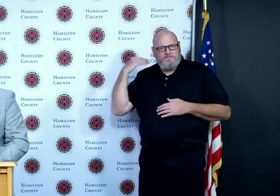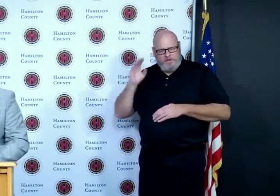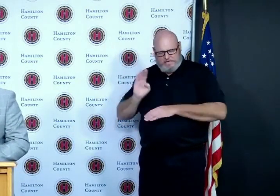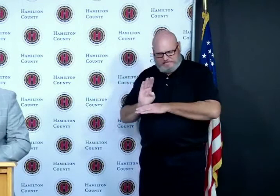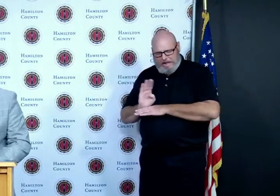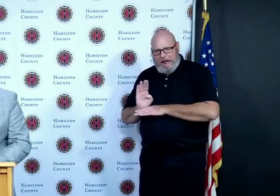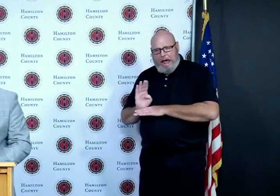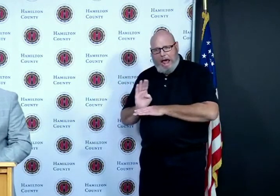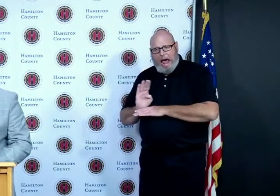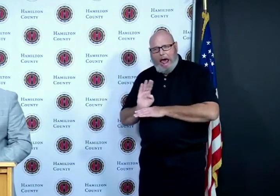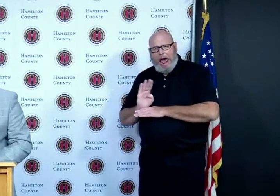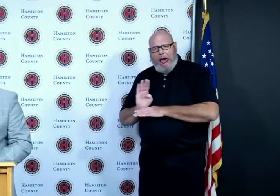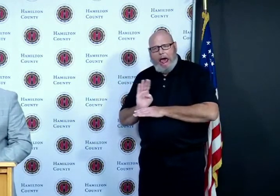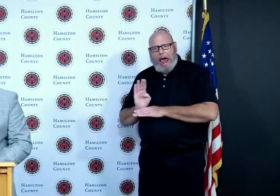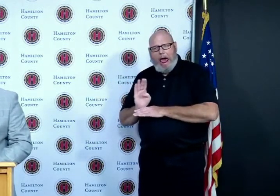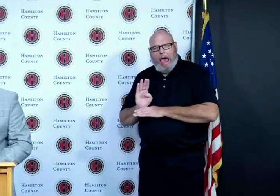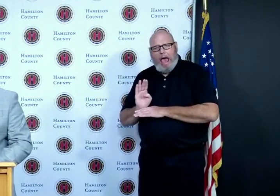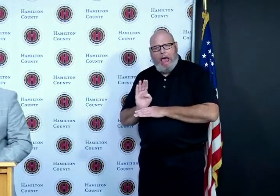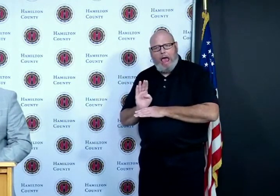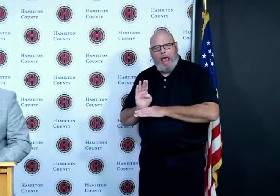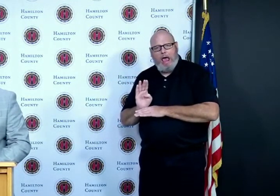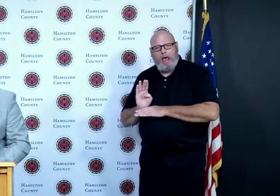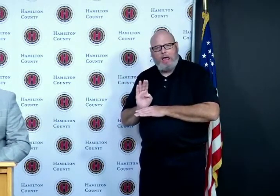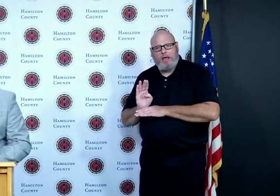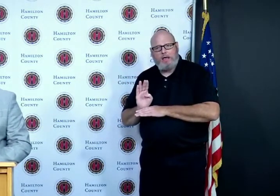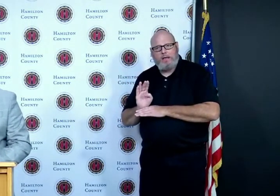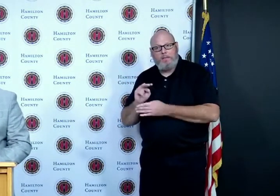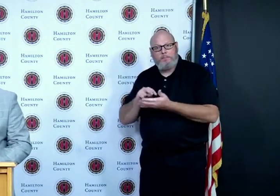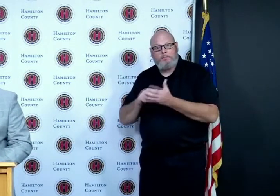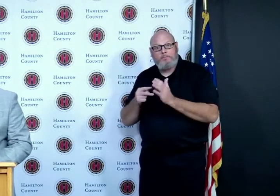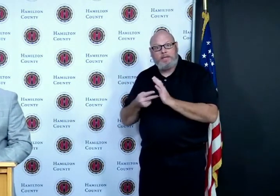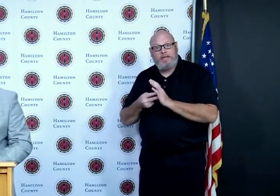I am trying to reach a really hard demographic and talk them into coming and getting a vaccine